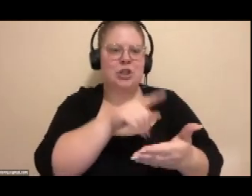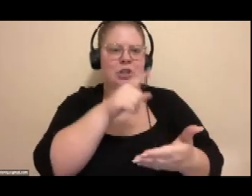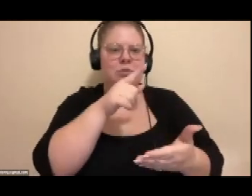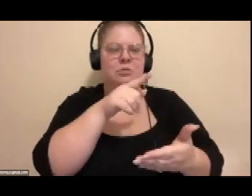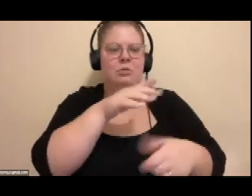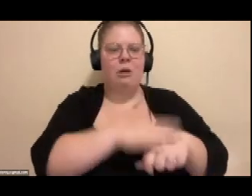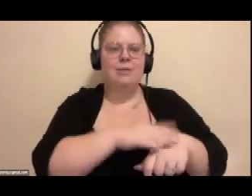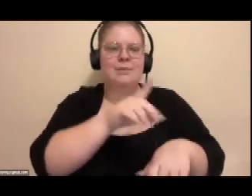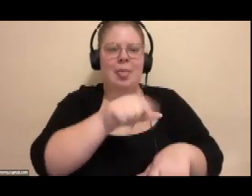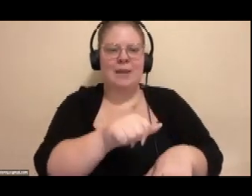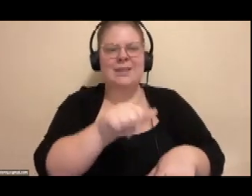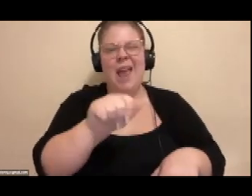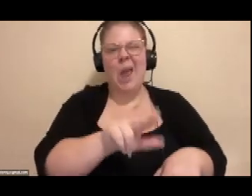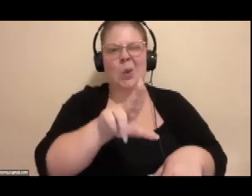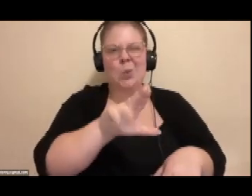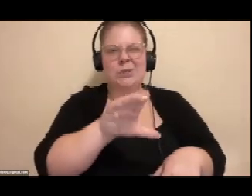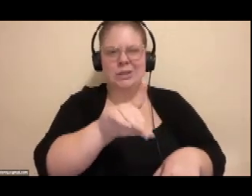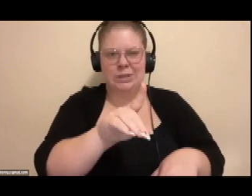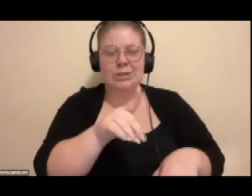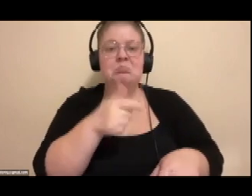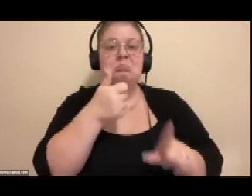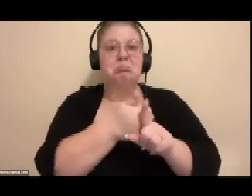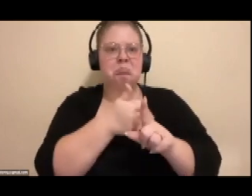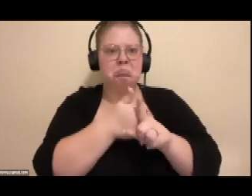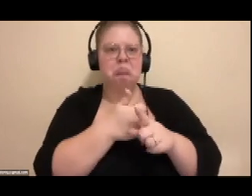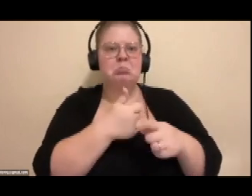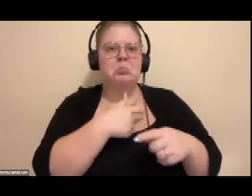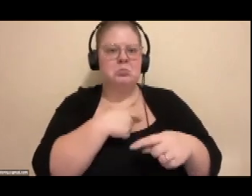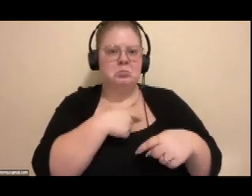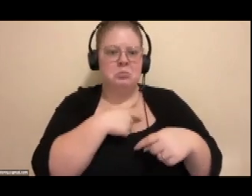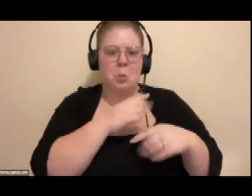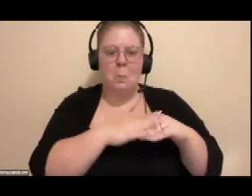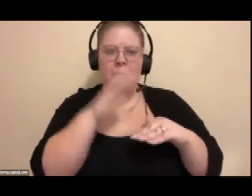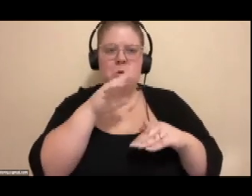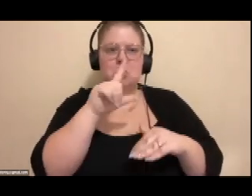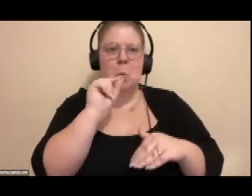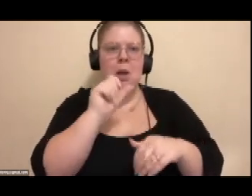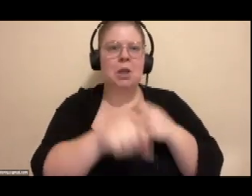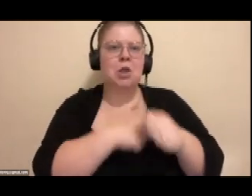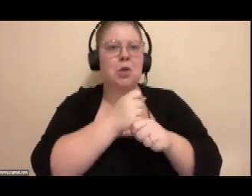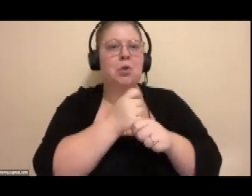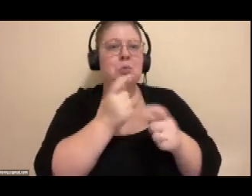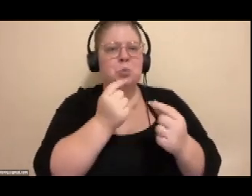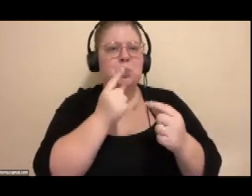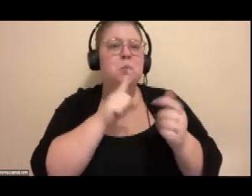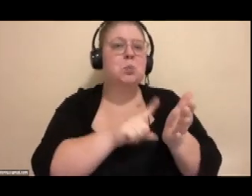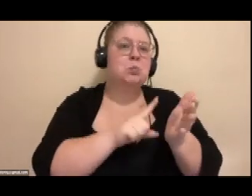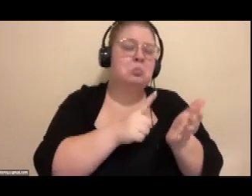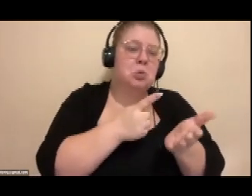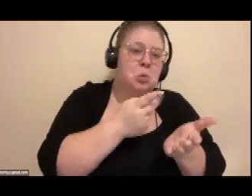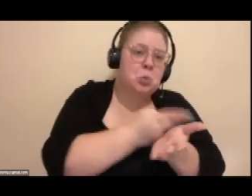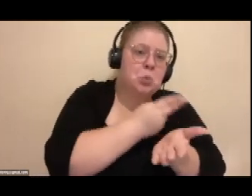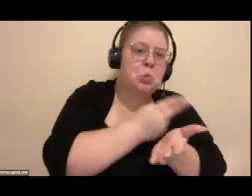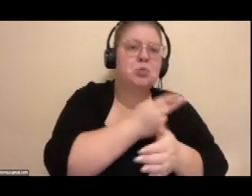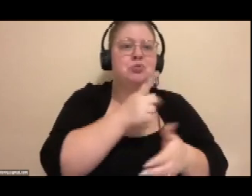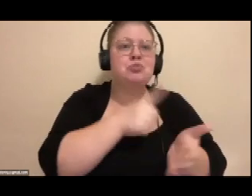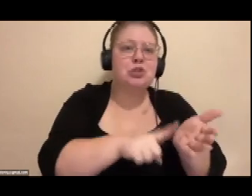He has spent more than 20 years using data and research to drive policy change and